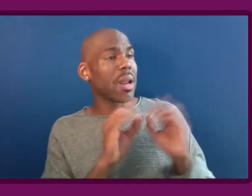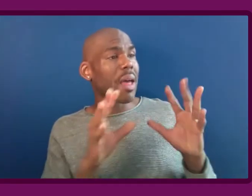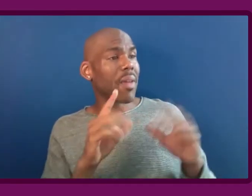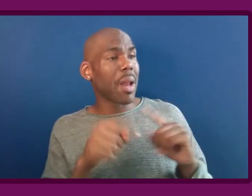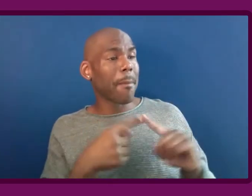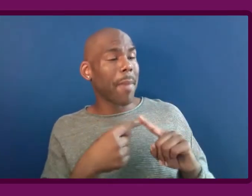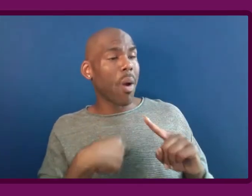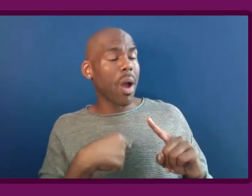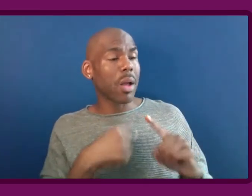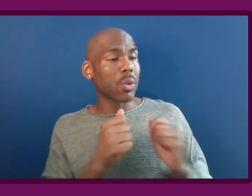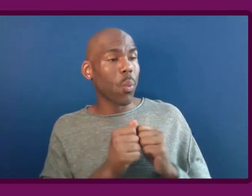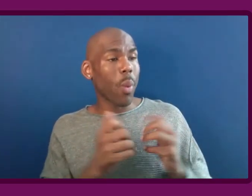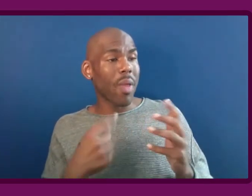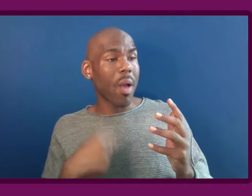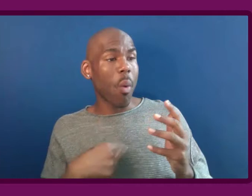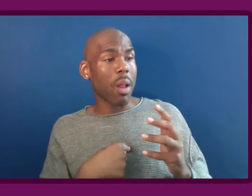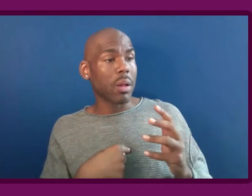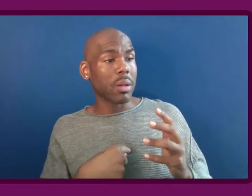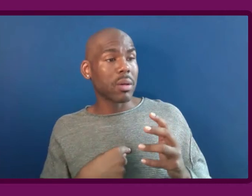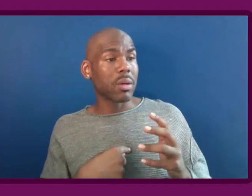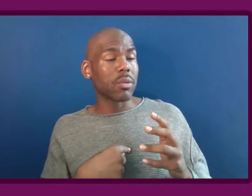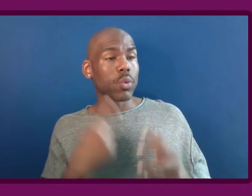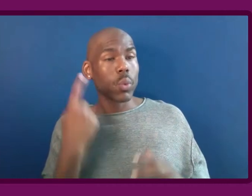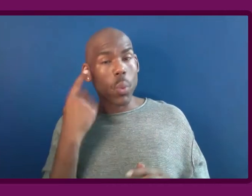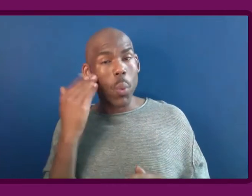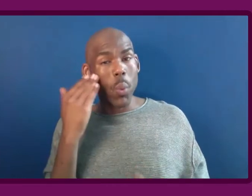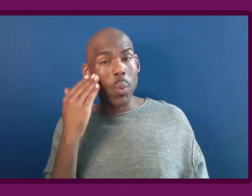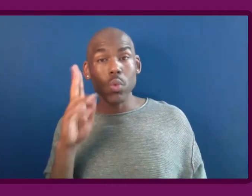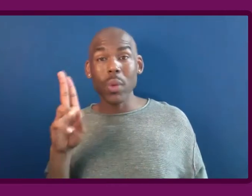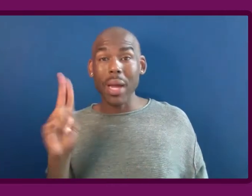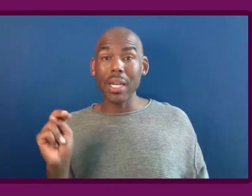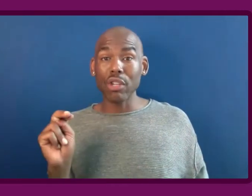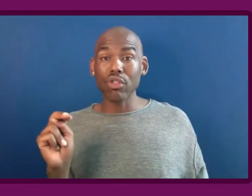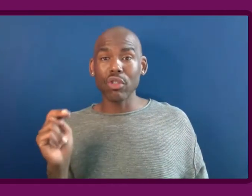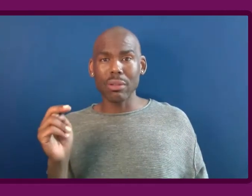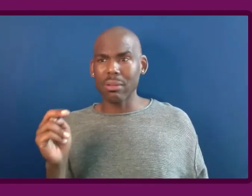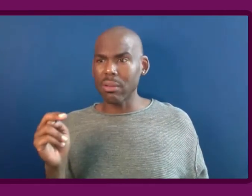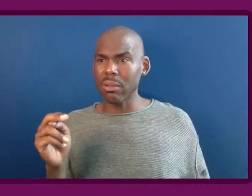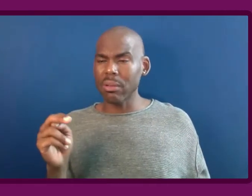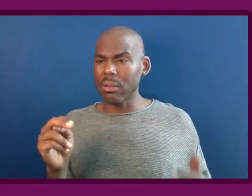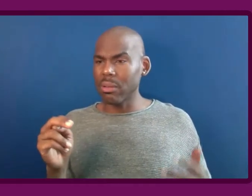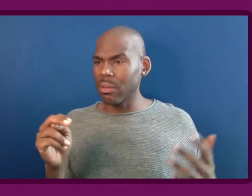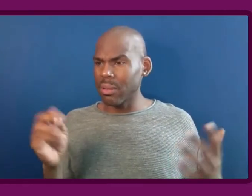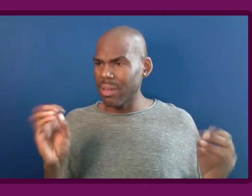about us is without us from the United Nations about disabilities. It happens,